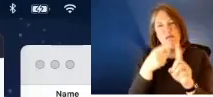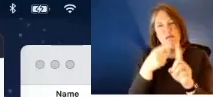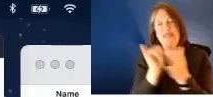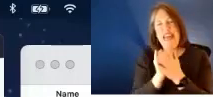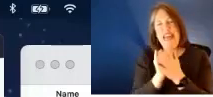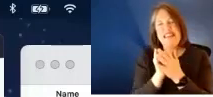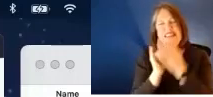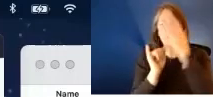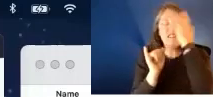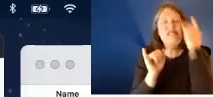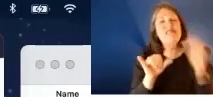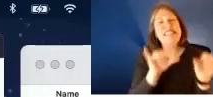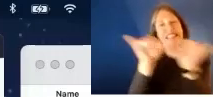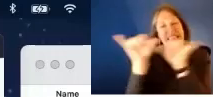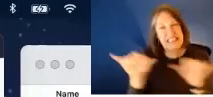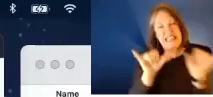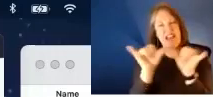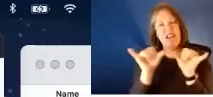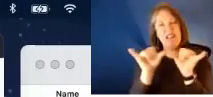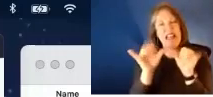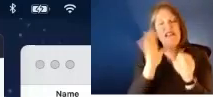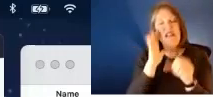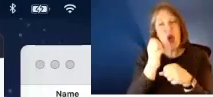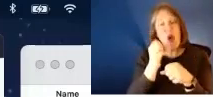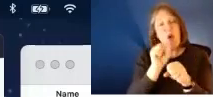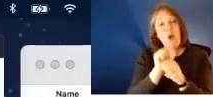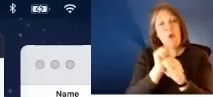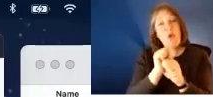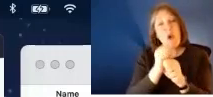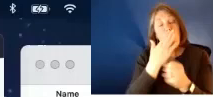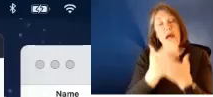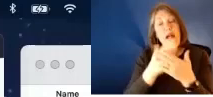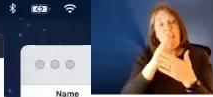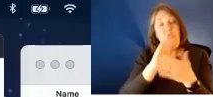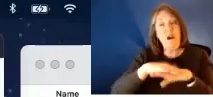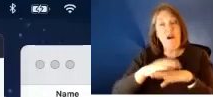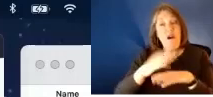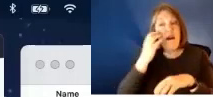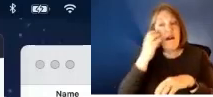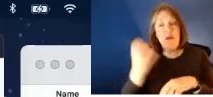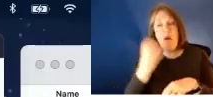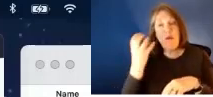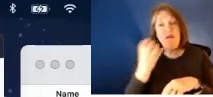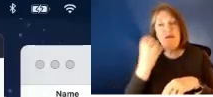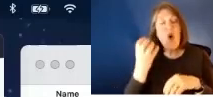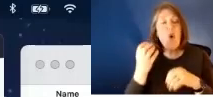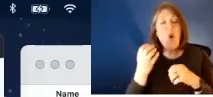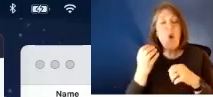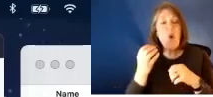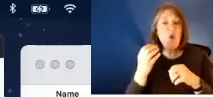will work well on a mobile phone, it will work well on a large-format screen. You can